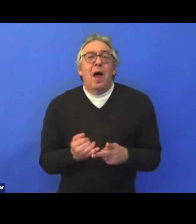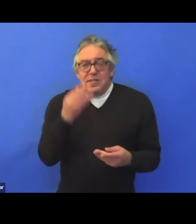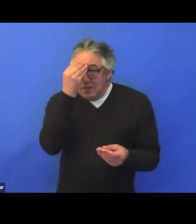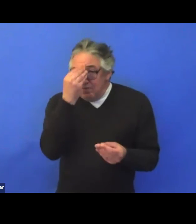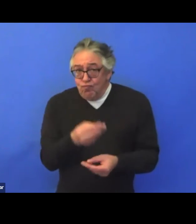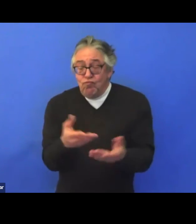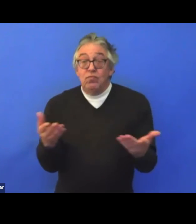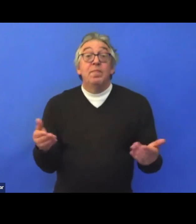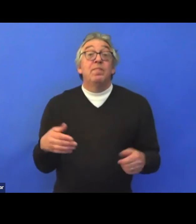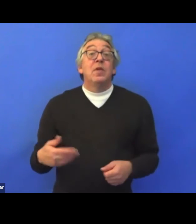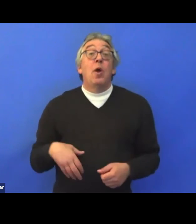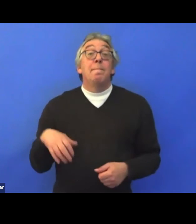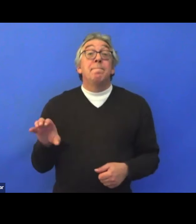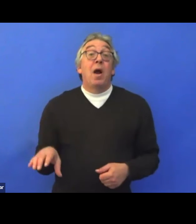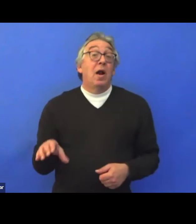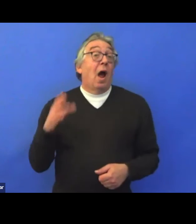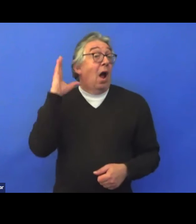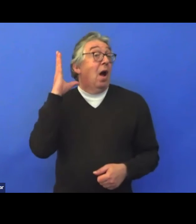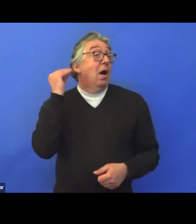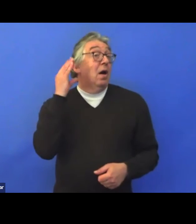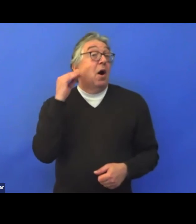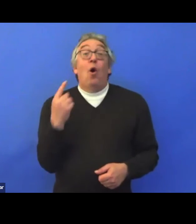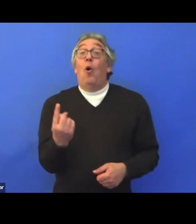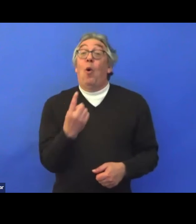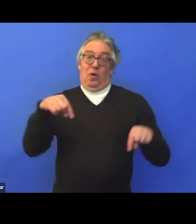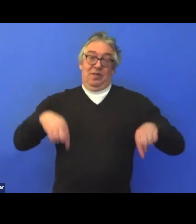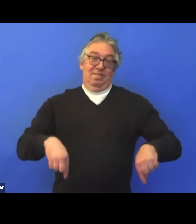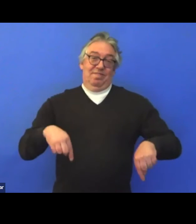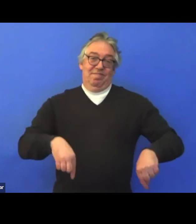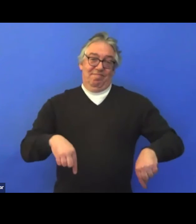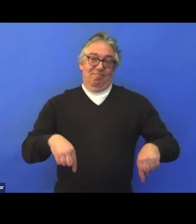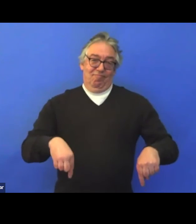Bangla interpretation will be available in the main room.